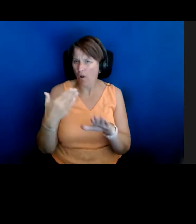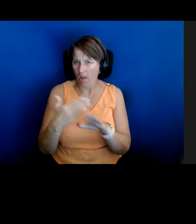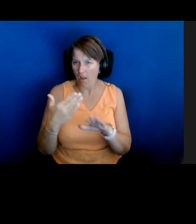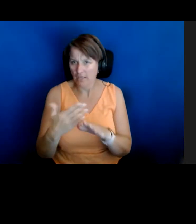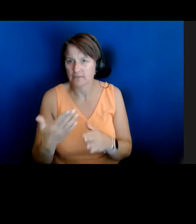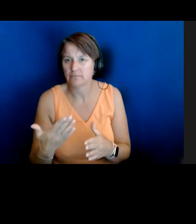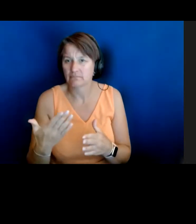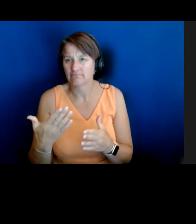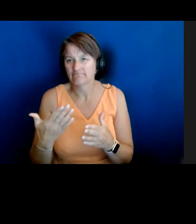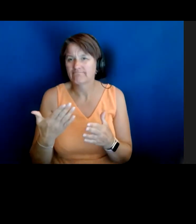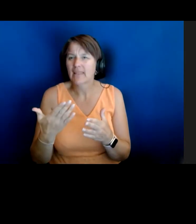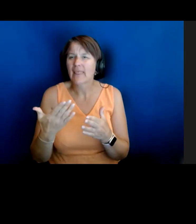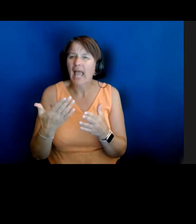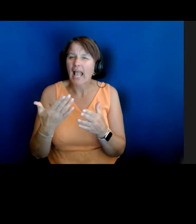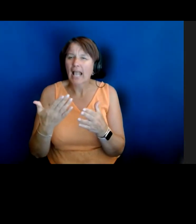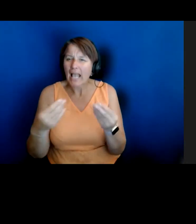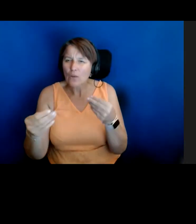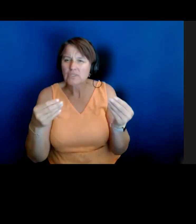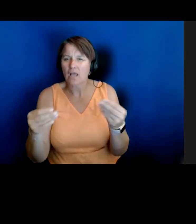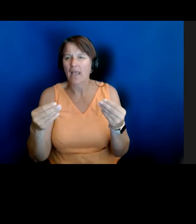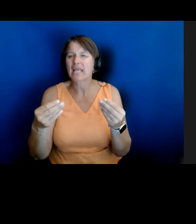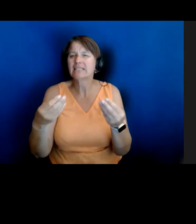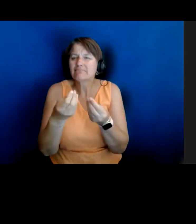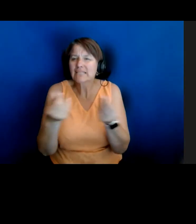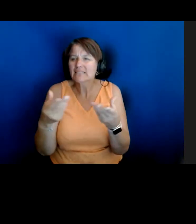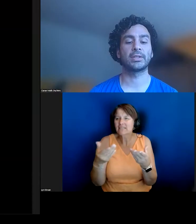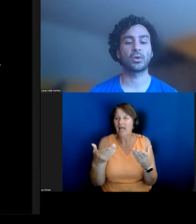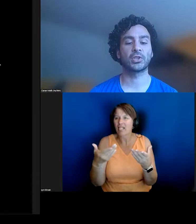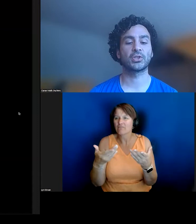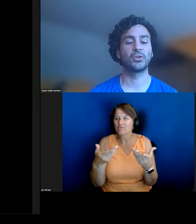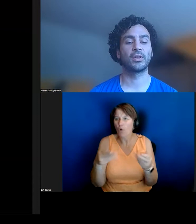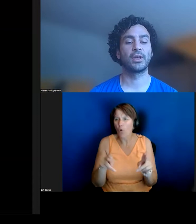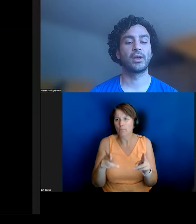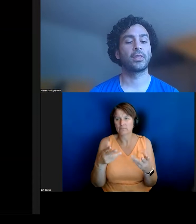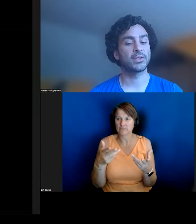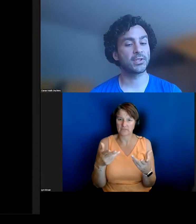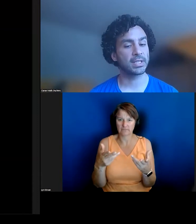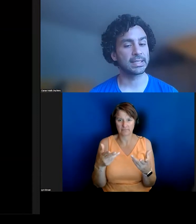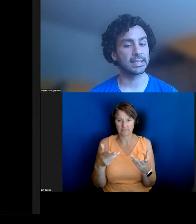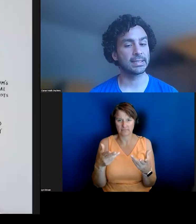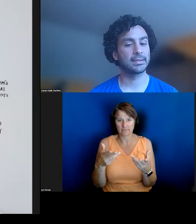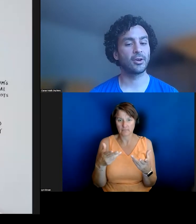exchange and tactile forms of inquiry by calling into question the certainties